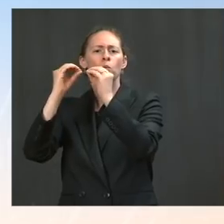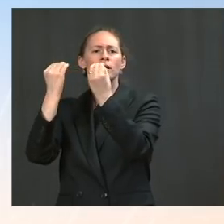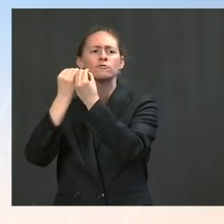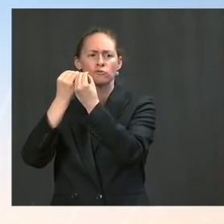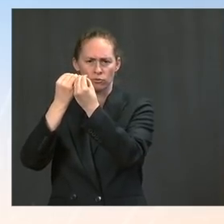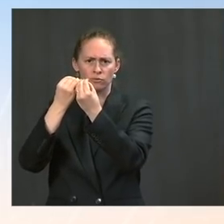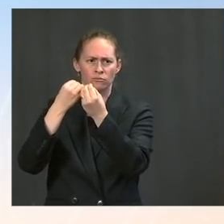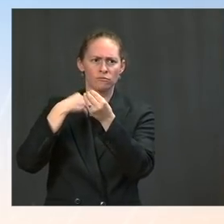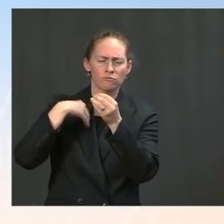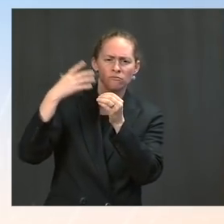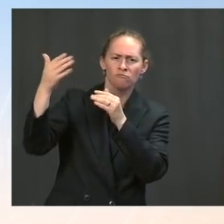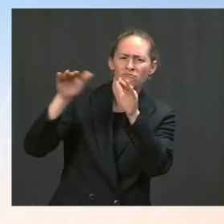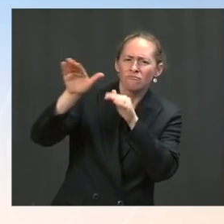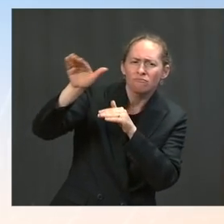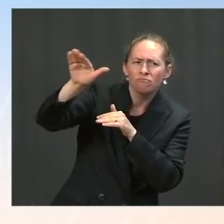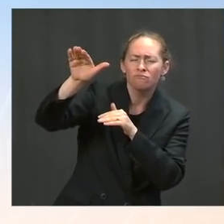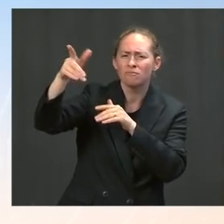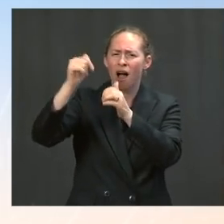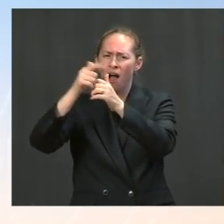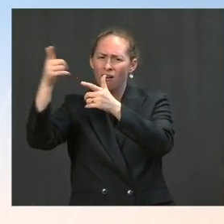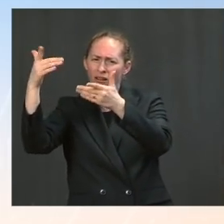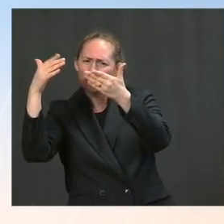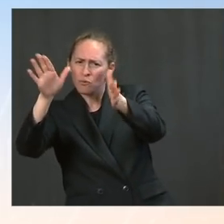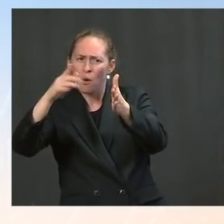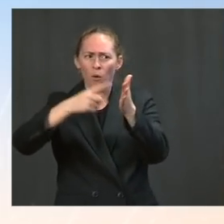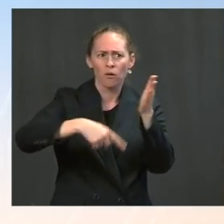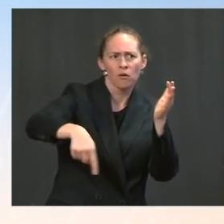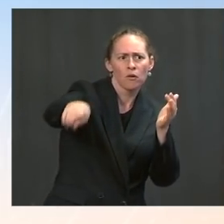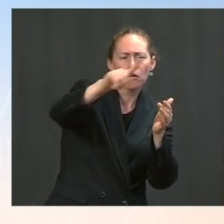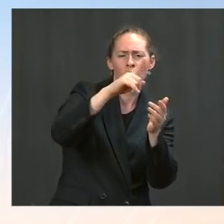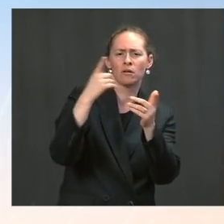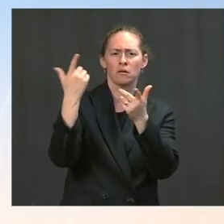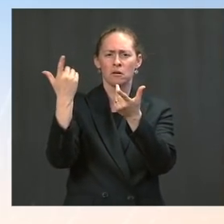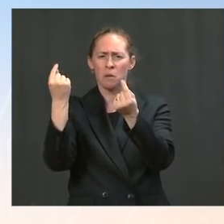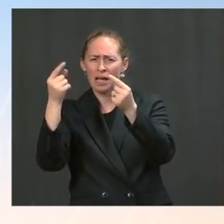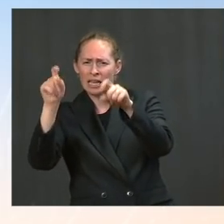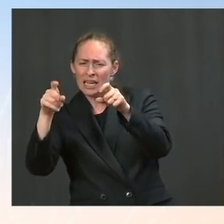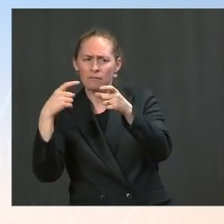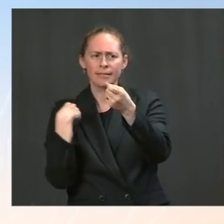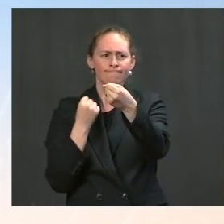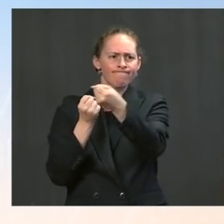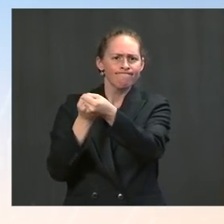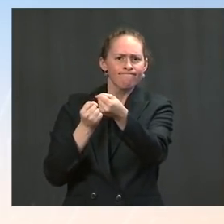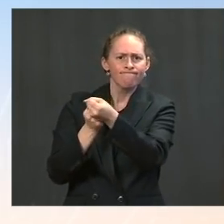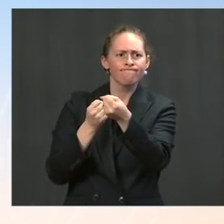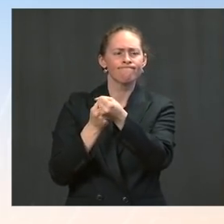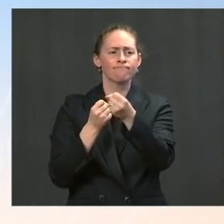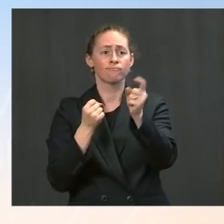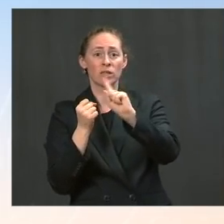that they think will work to get vaccines out to communities and meet people where they are. We've talked about it a little bit here.